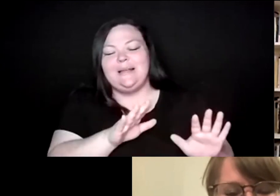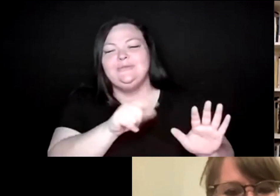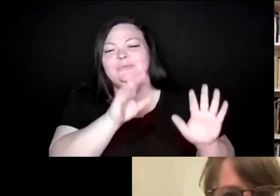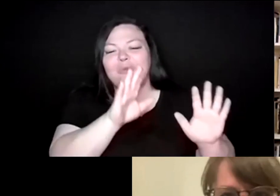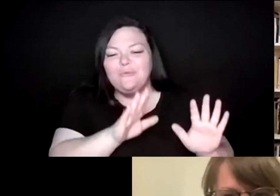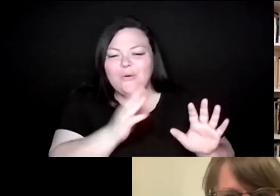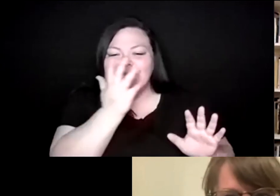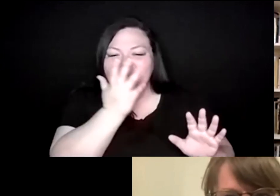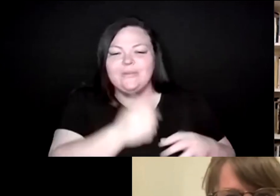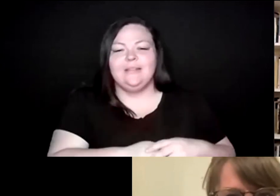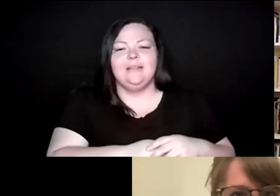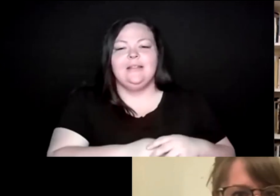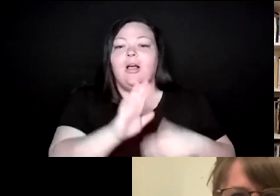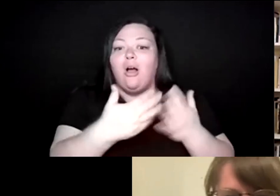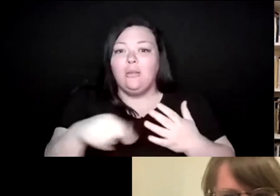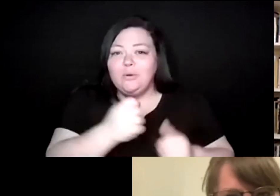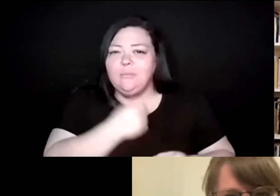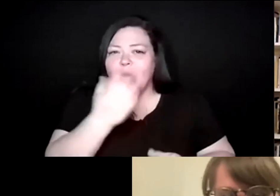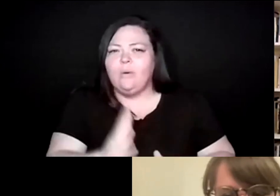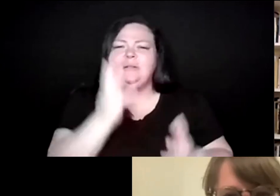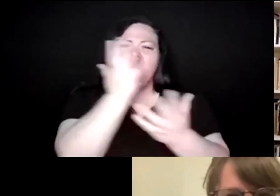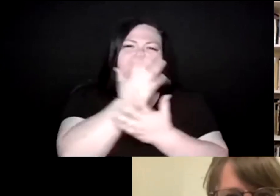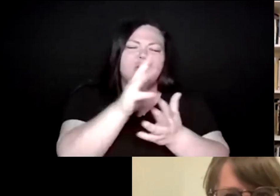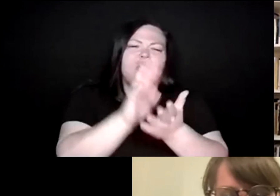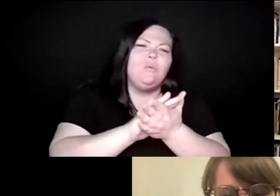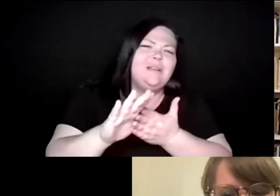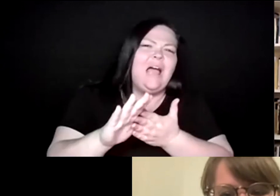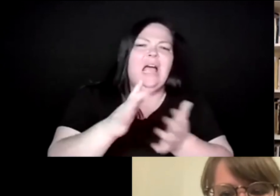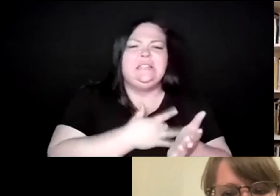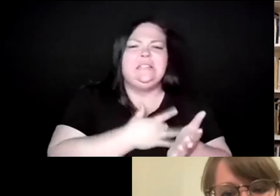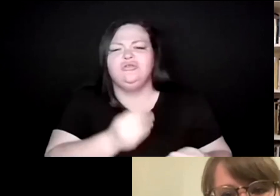all of you poets are wonderful, you are so kind and so generous, and we just love you